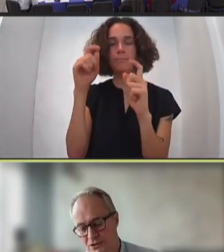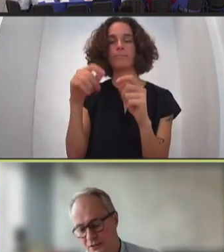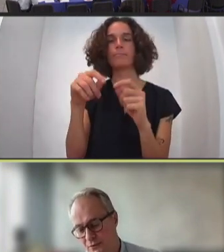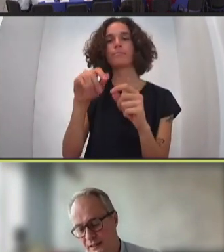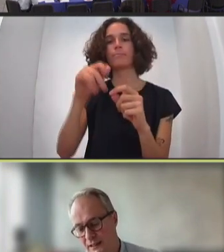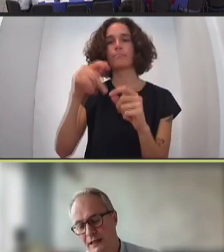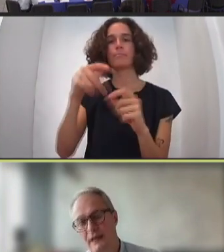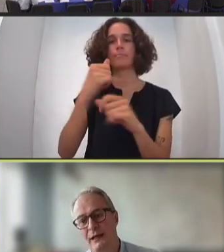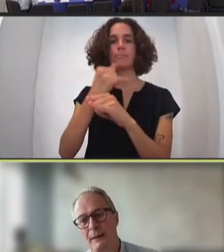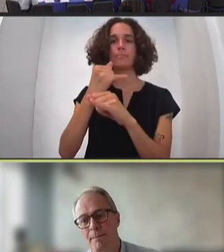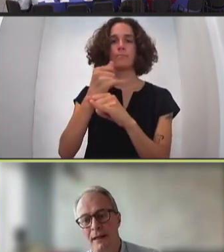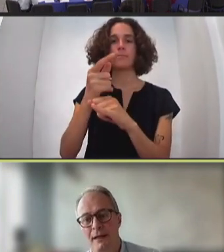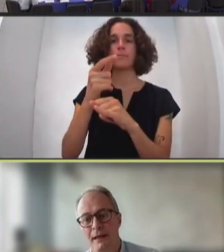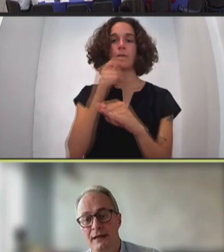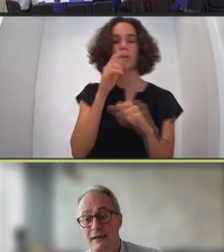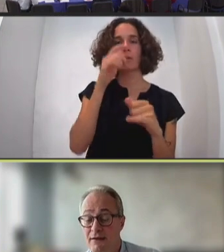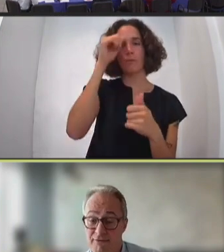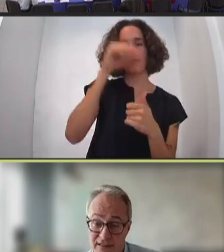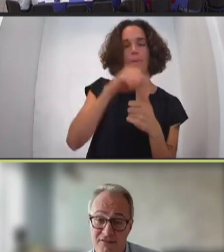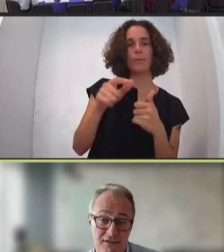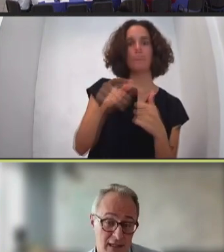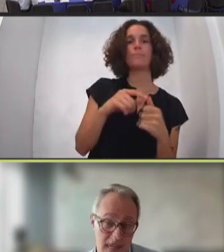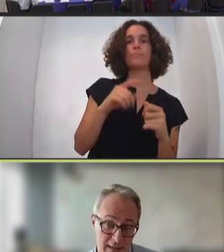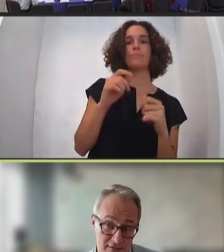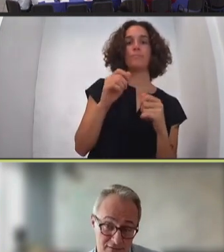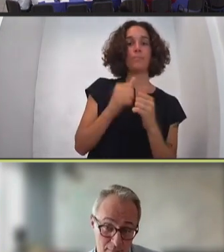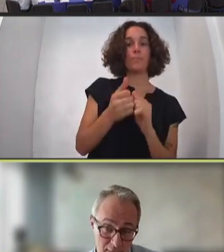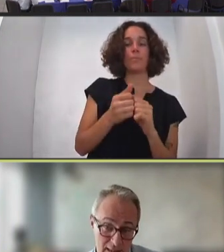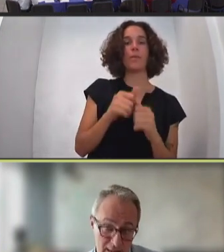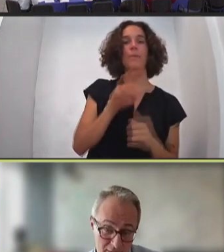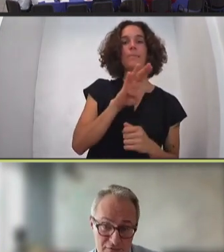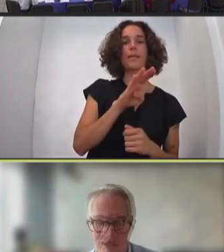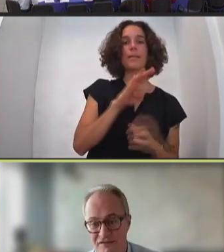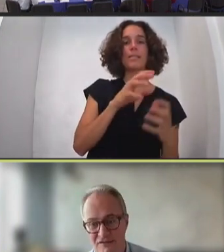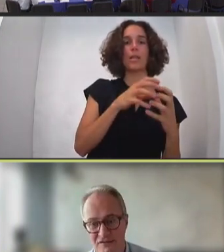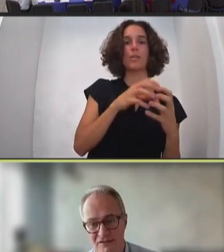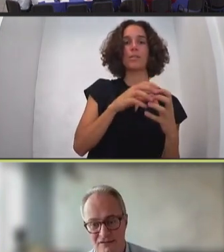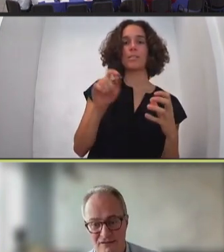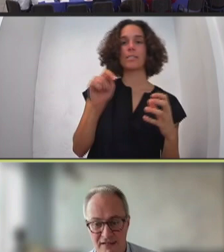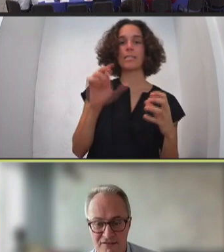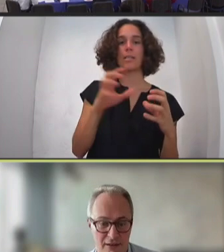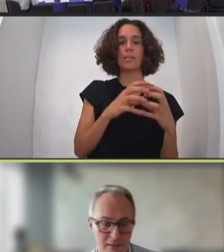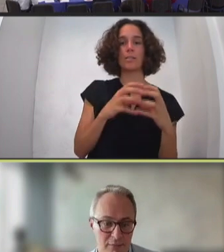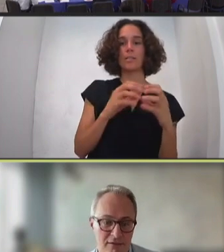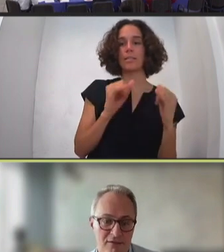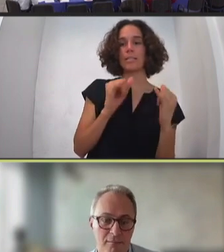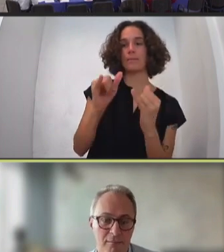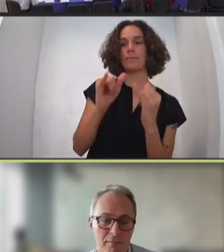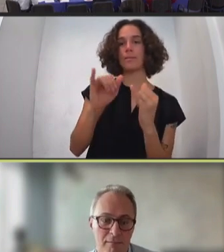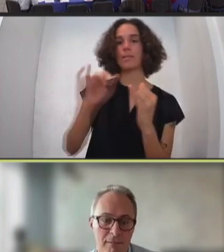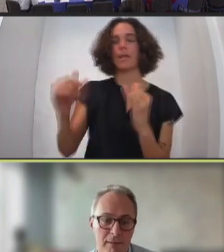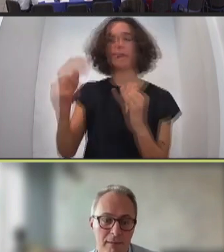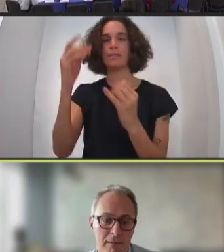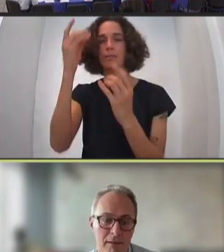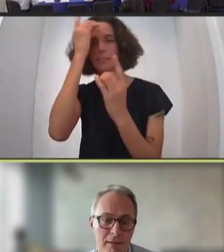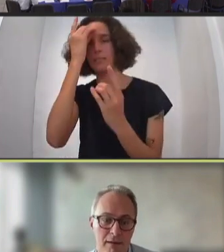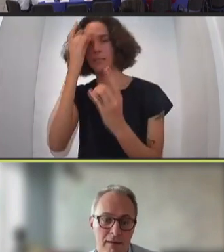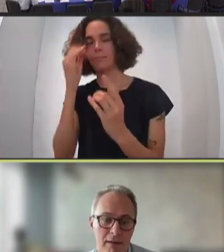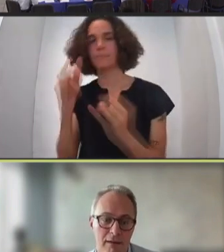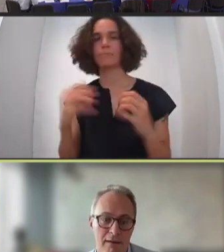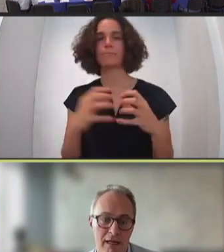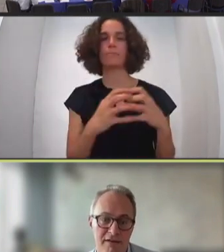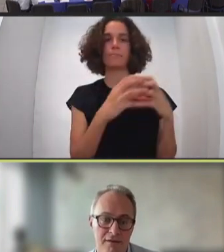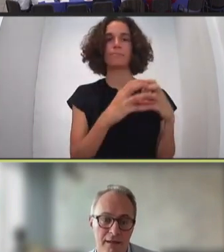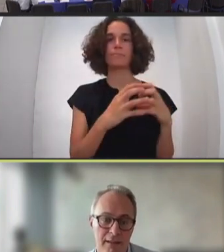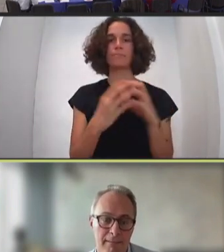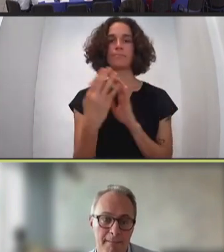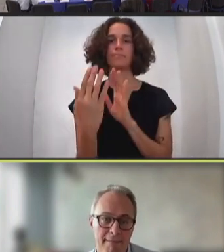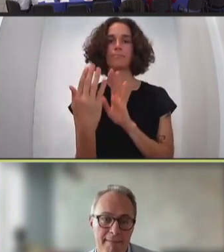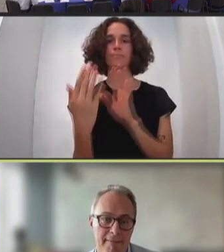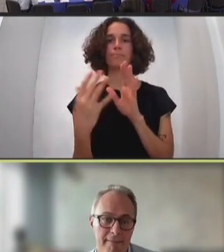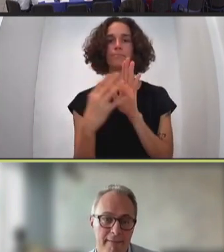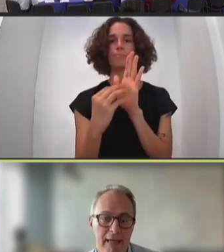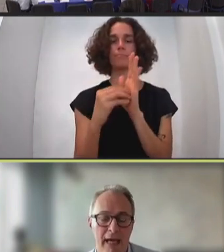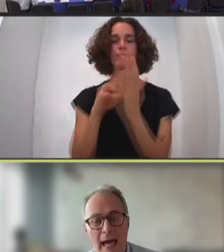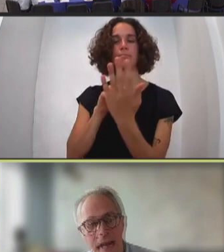generating a vaccine against many infectious diseases. Next slide, please. Next slide.